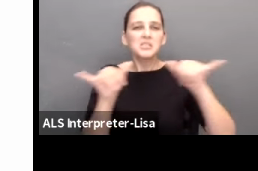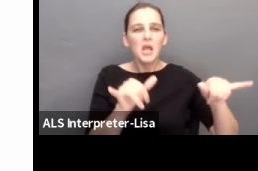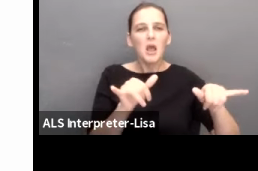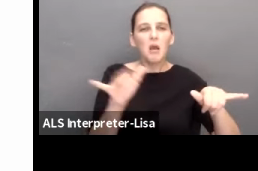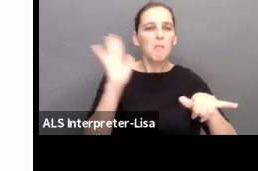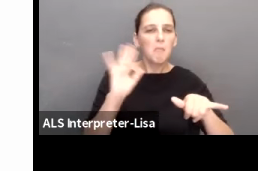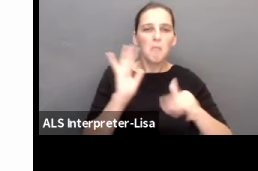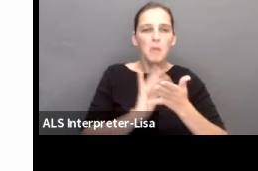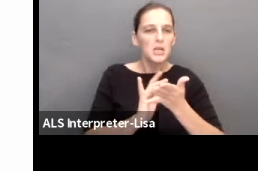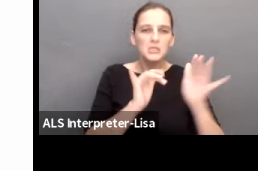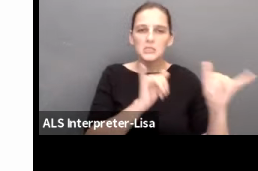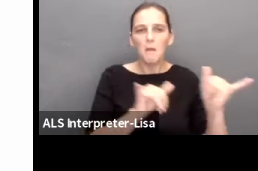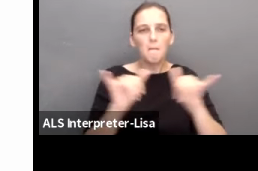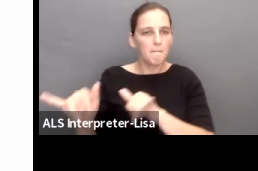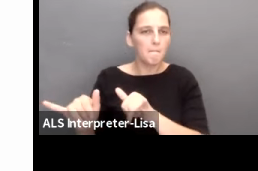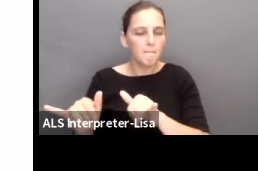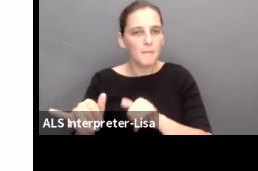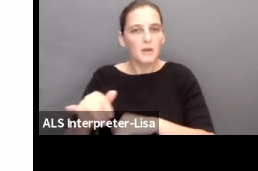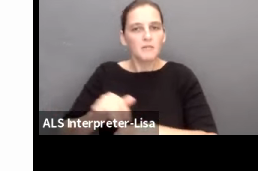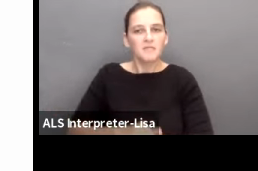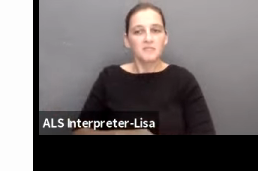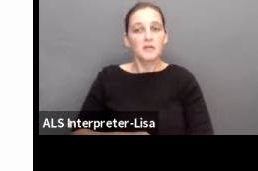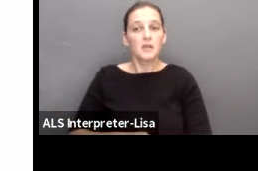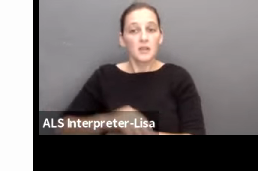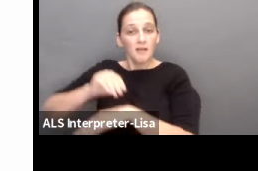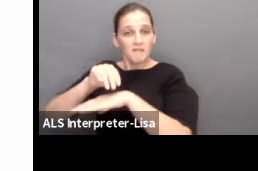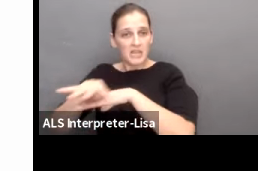have found that the side effects are very similar to what you would have --